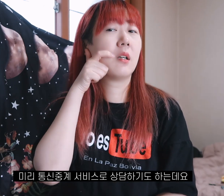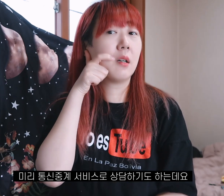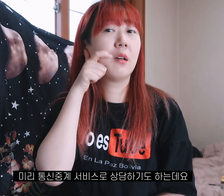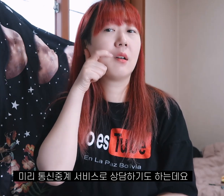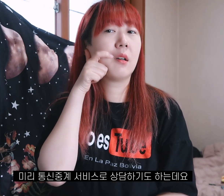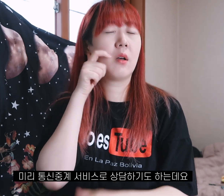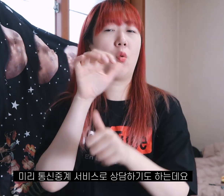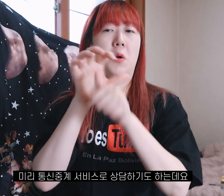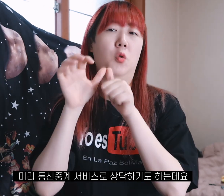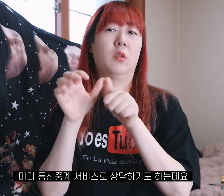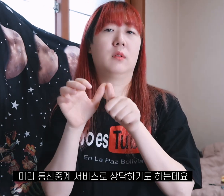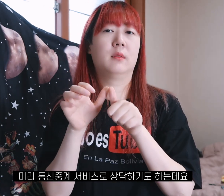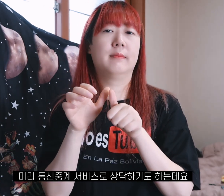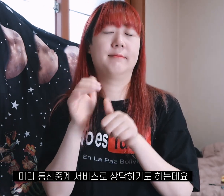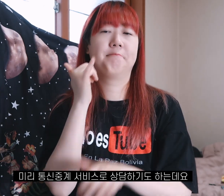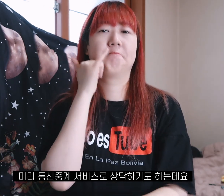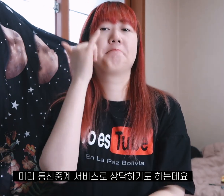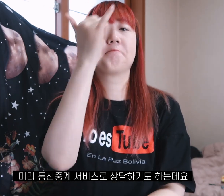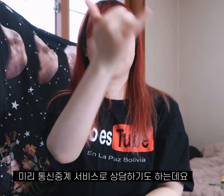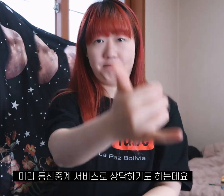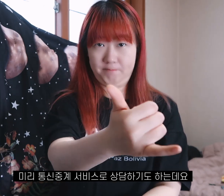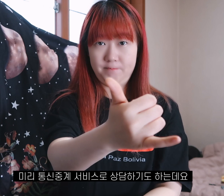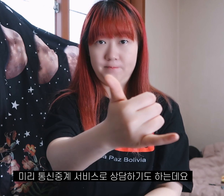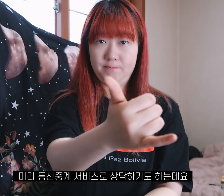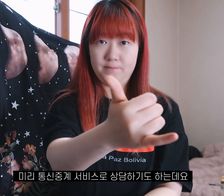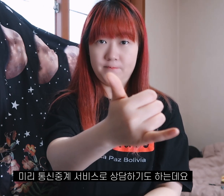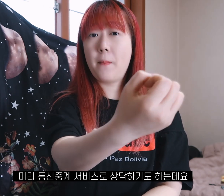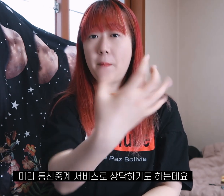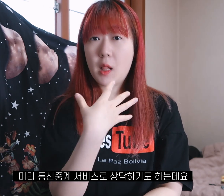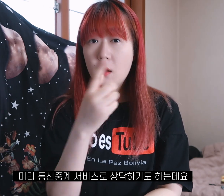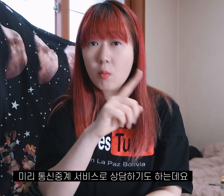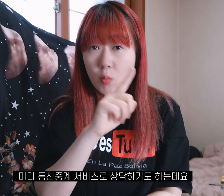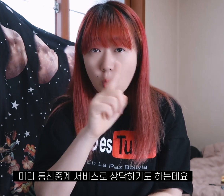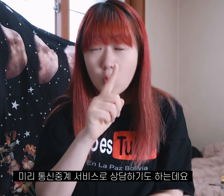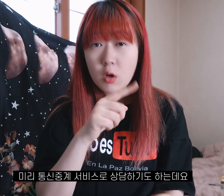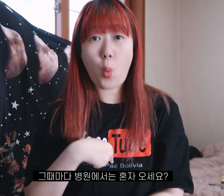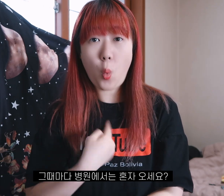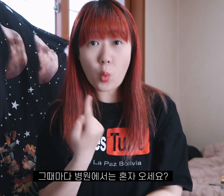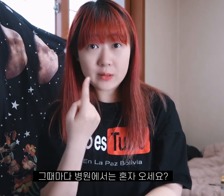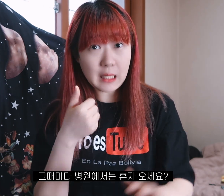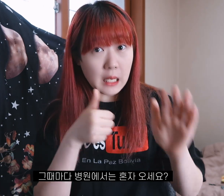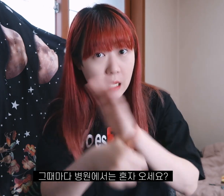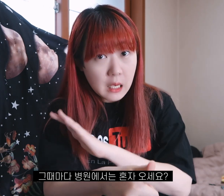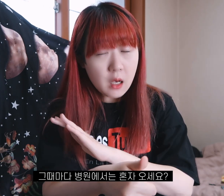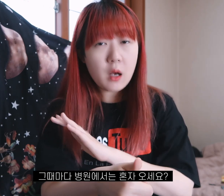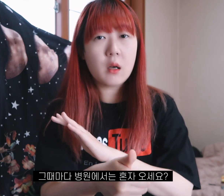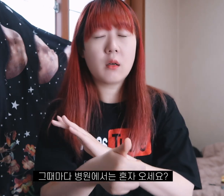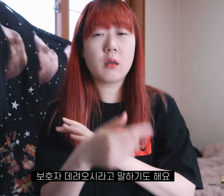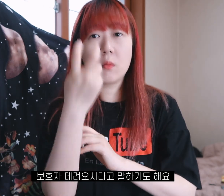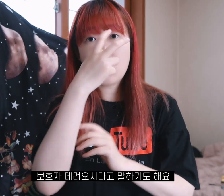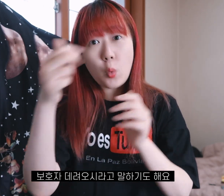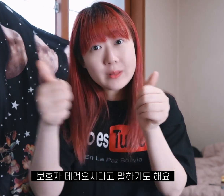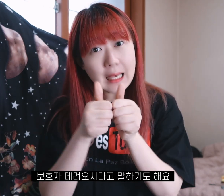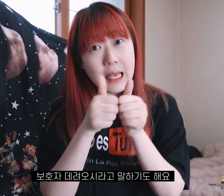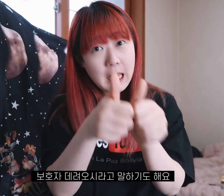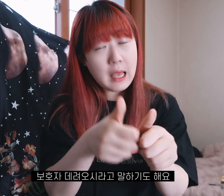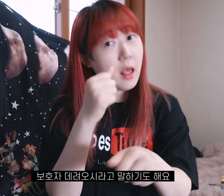I consult with the telecommunication relay service in advance. Do you always come alone from the hospital?